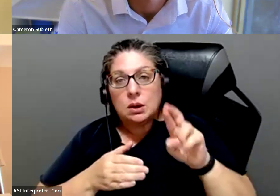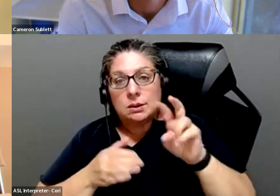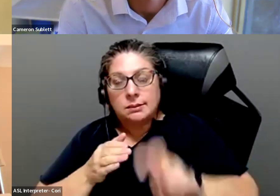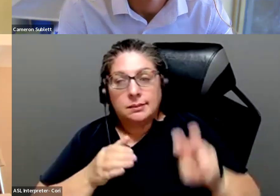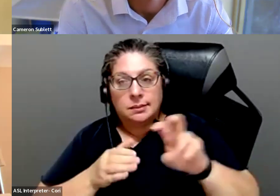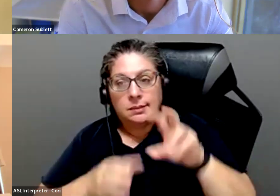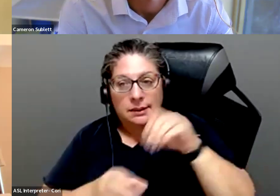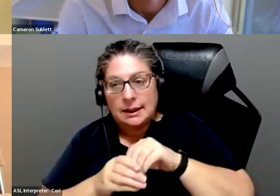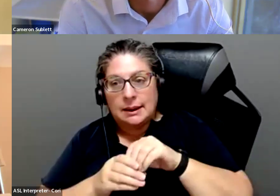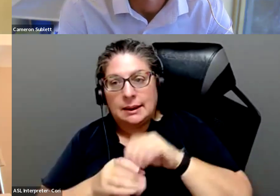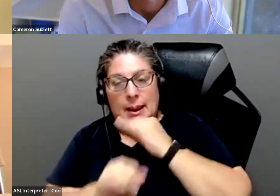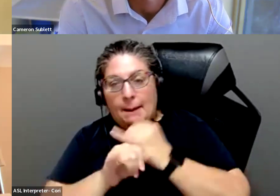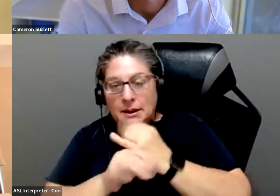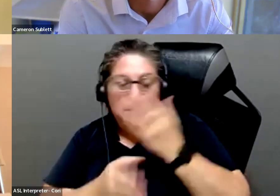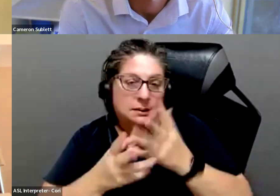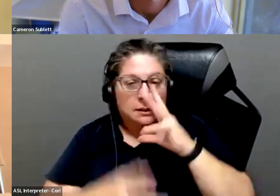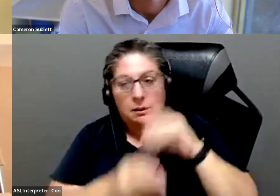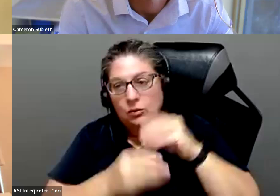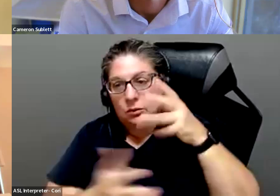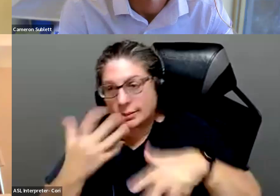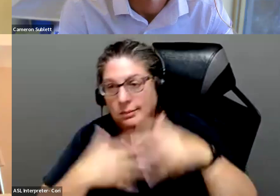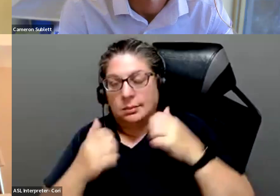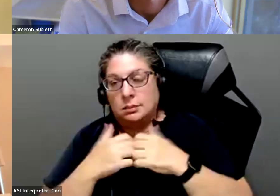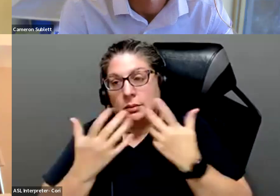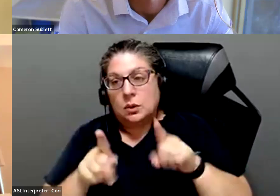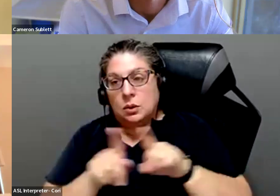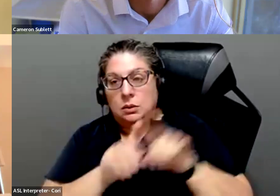again allows for more engagement. They also use it for family